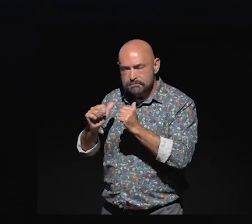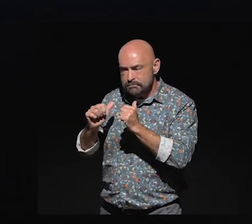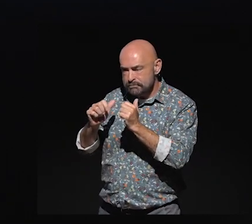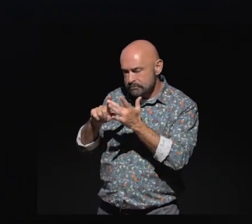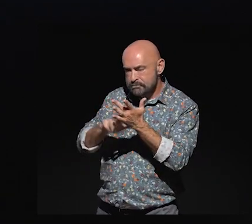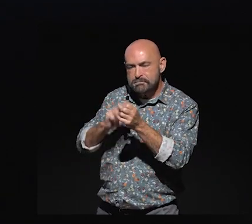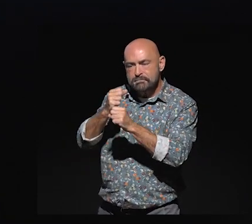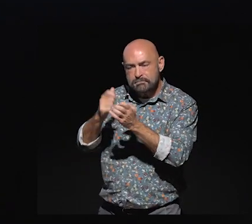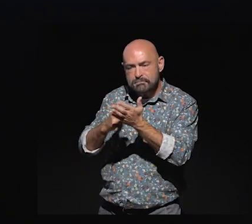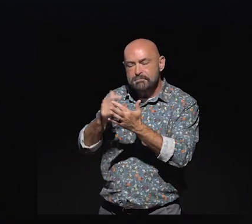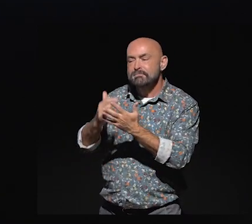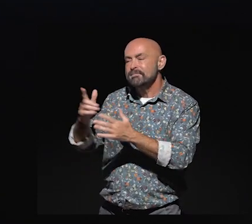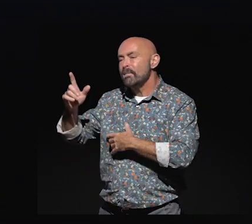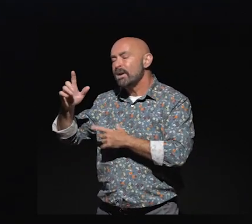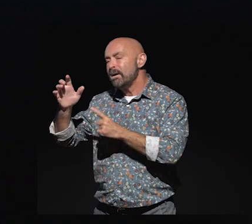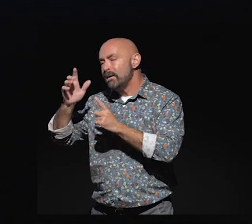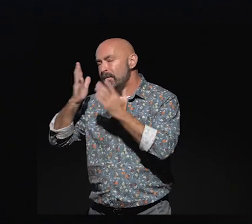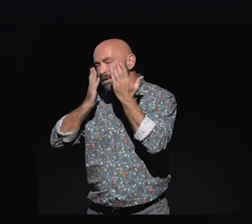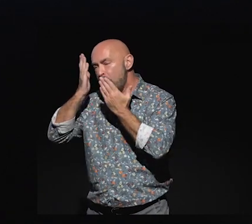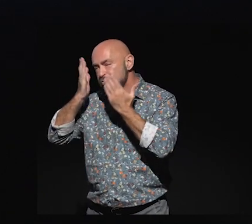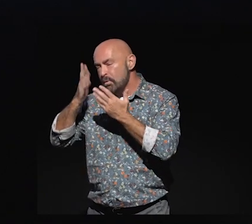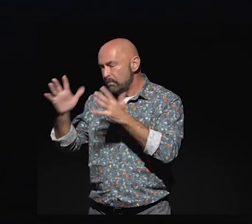was that Picasso had painted a variation on it.